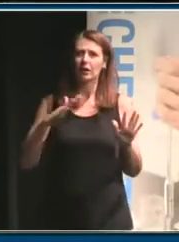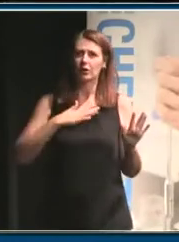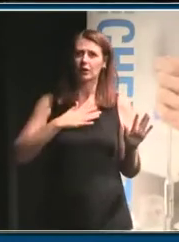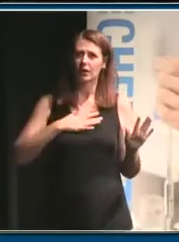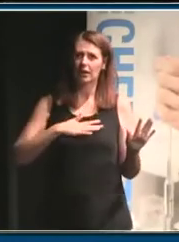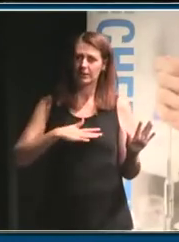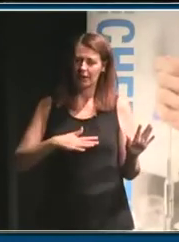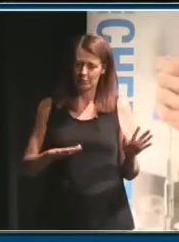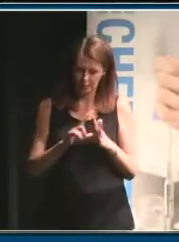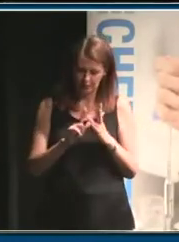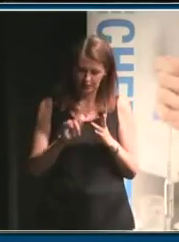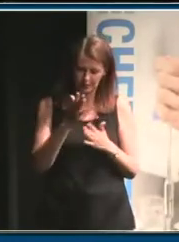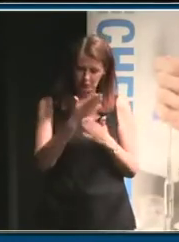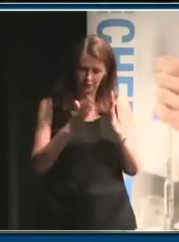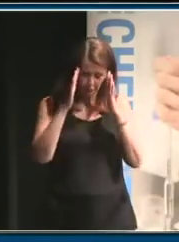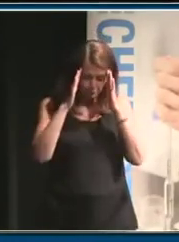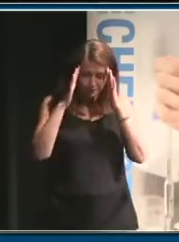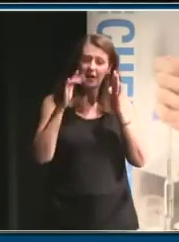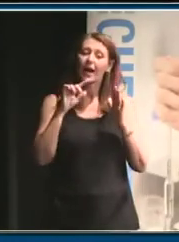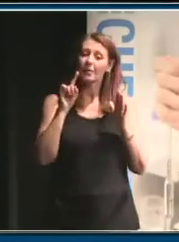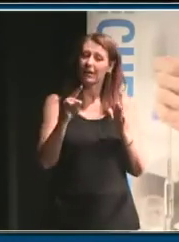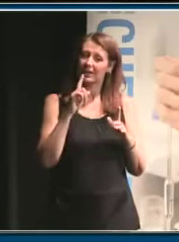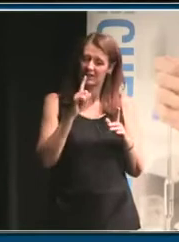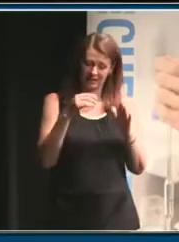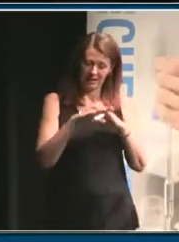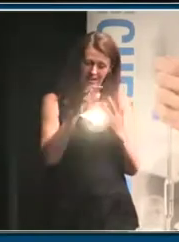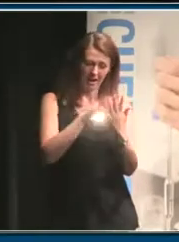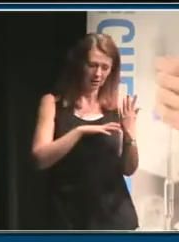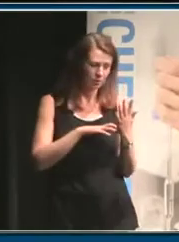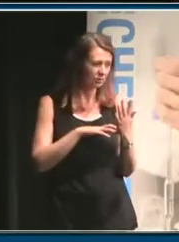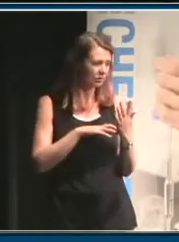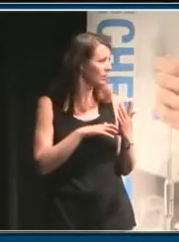a story on plastics.” But they mentioned in the article “Oh by the way John Warner says